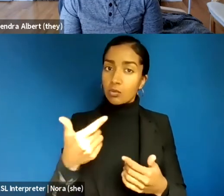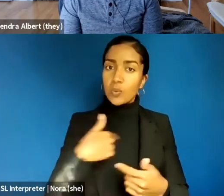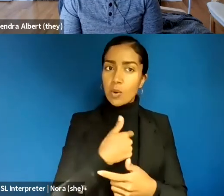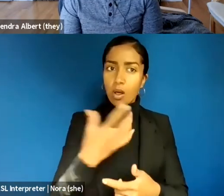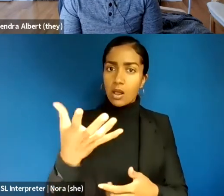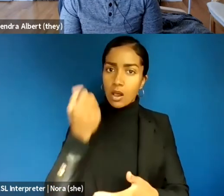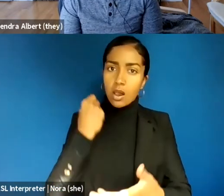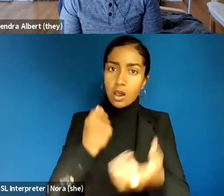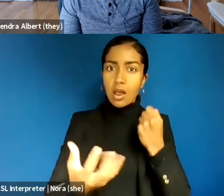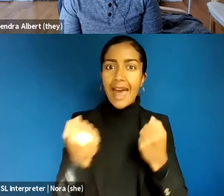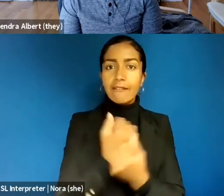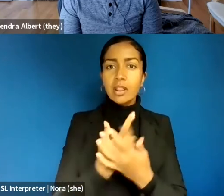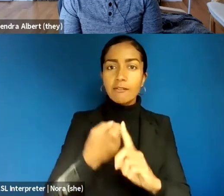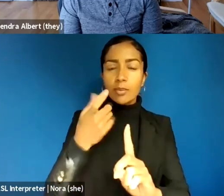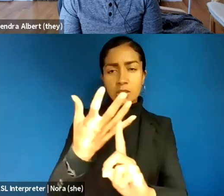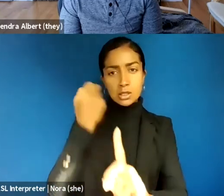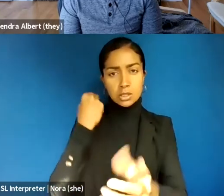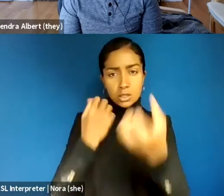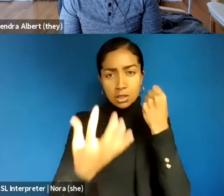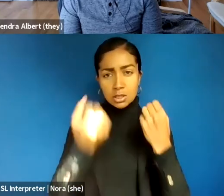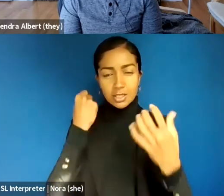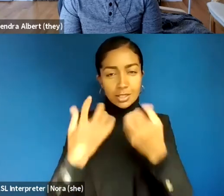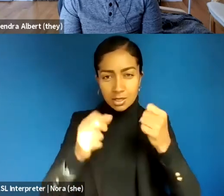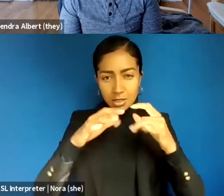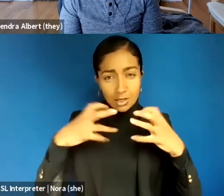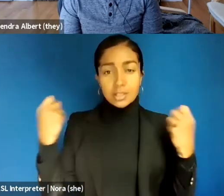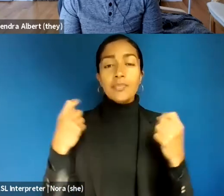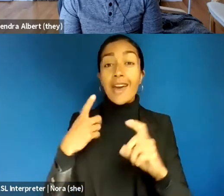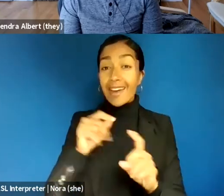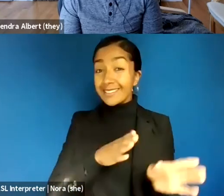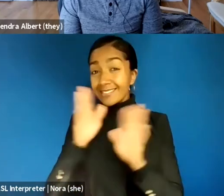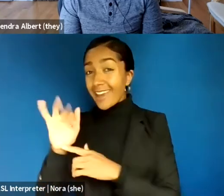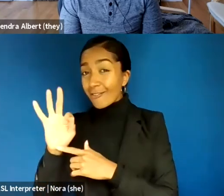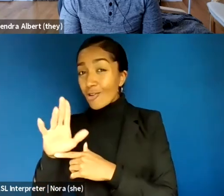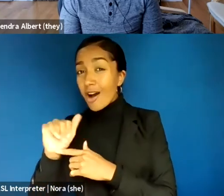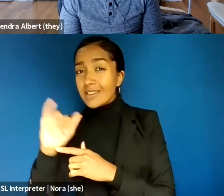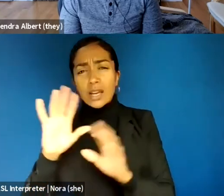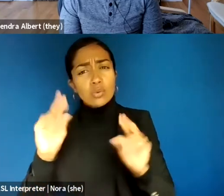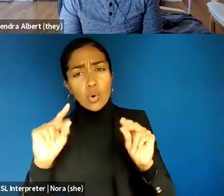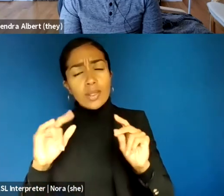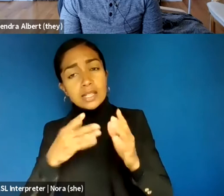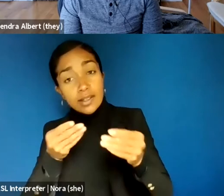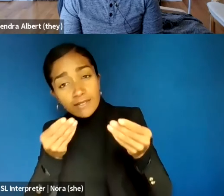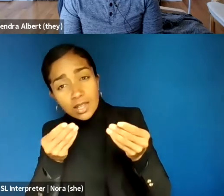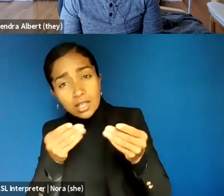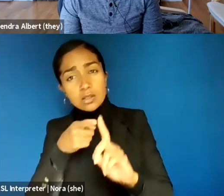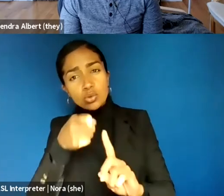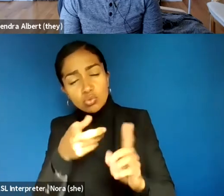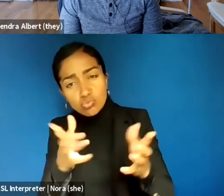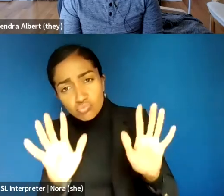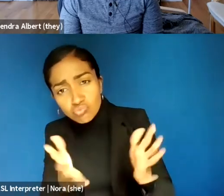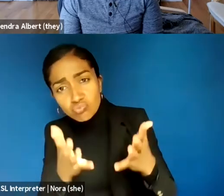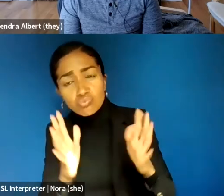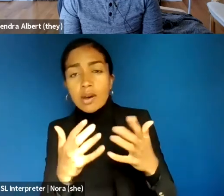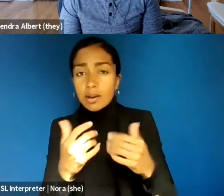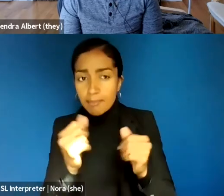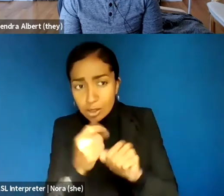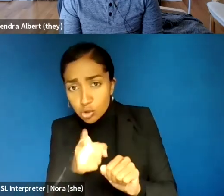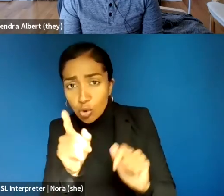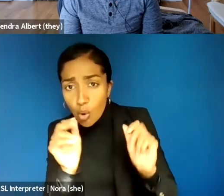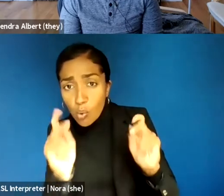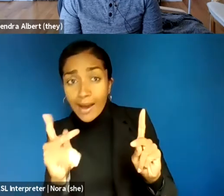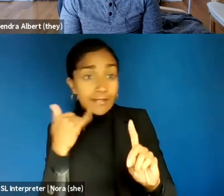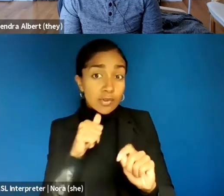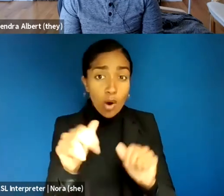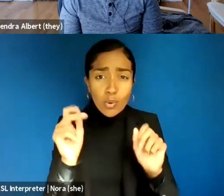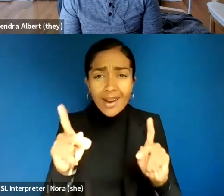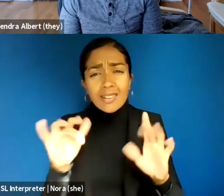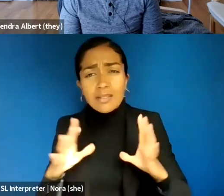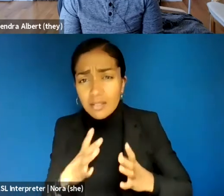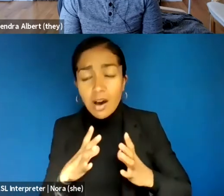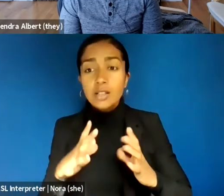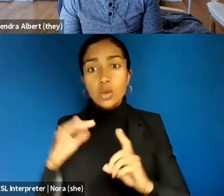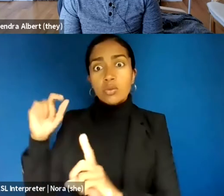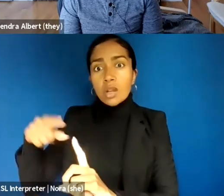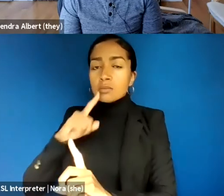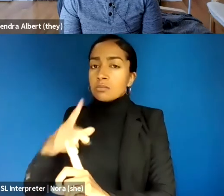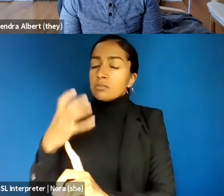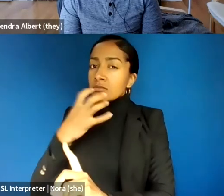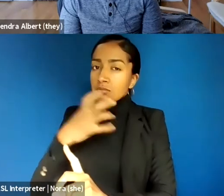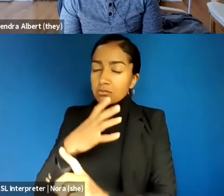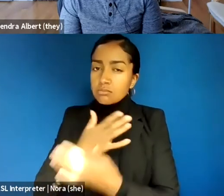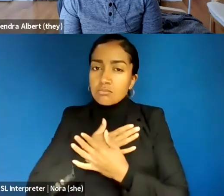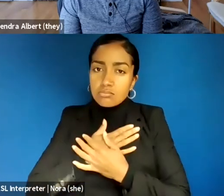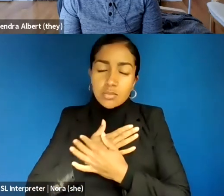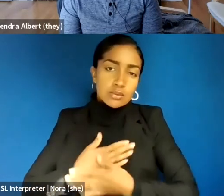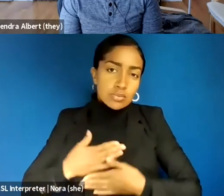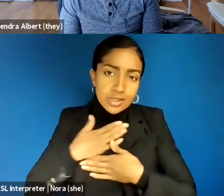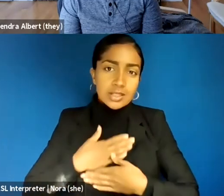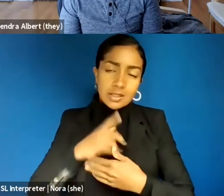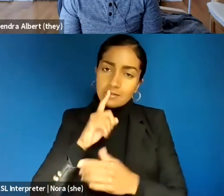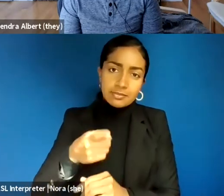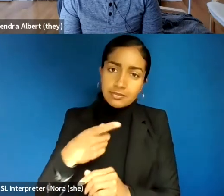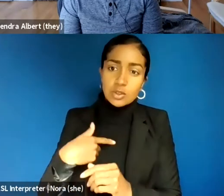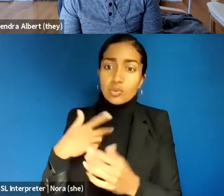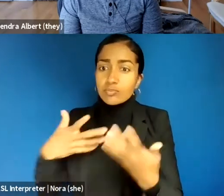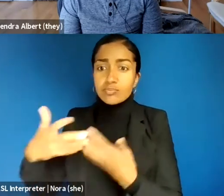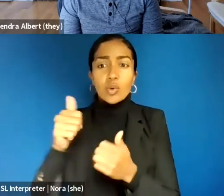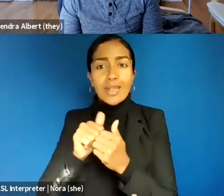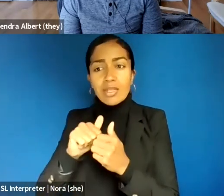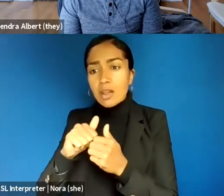and IfRFA is like, let's feed in to you, let's make sure you're okay, and like it's okay to not be okay. And so I really appreciated that is just being around like-minded people who cared about our well being.